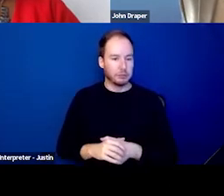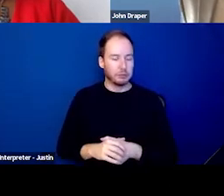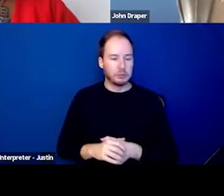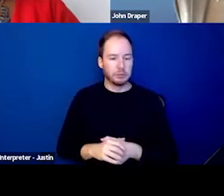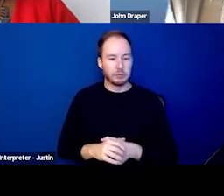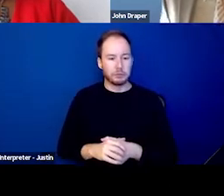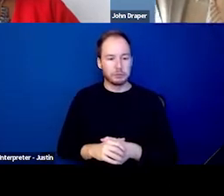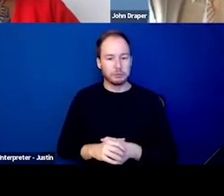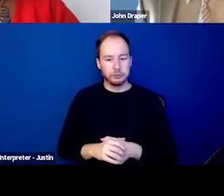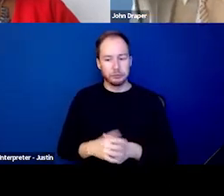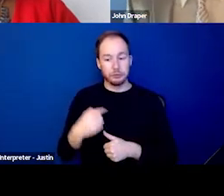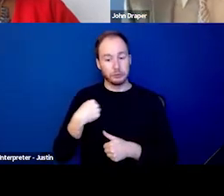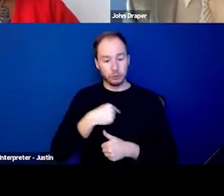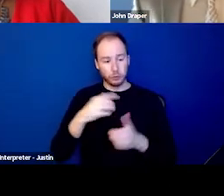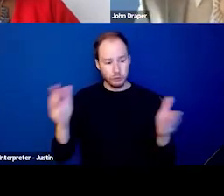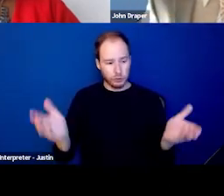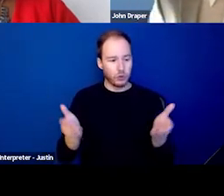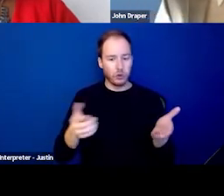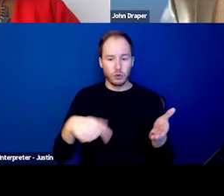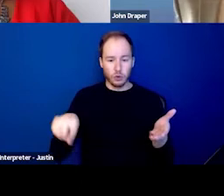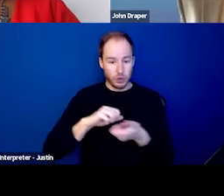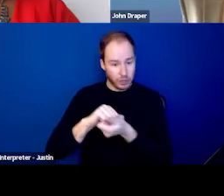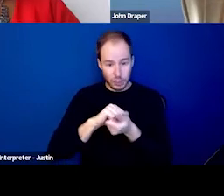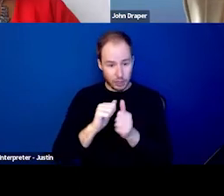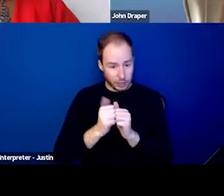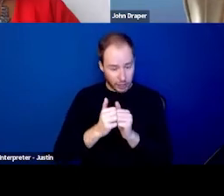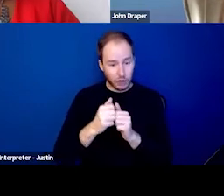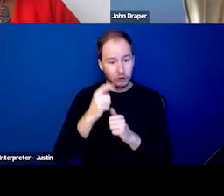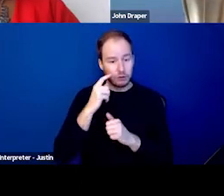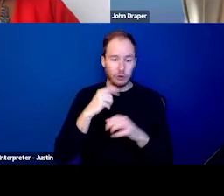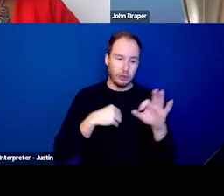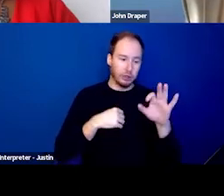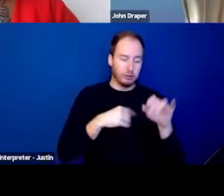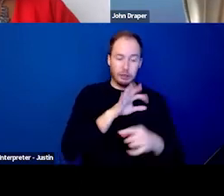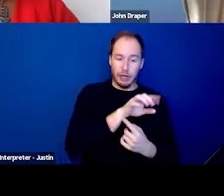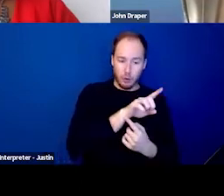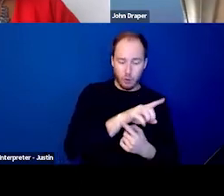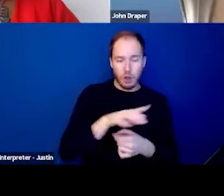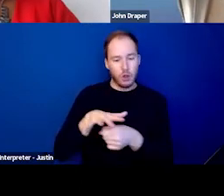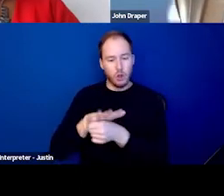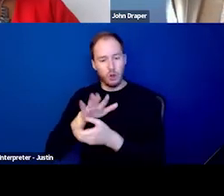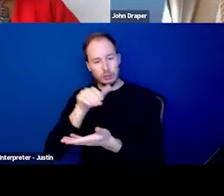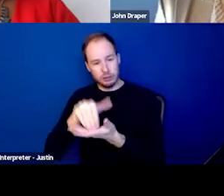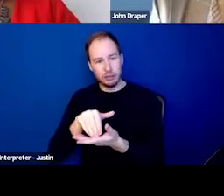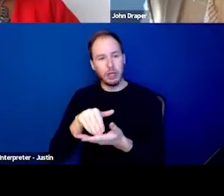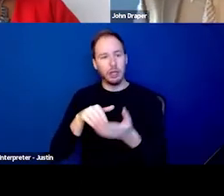One of the ways in which we encourage those collaborations between 911 and our local centers is the NENA Suicide Prevention Standard.